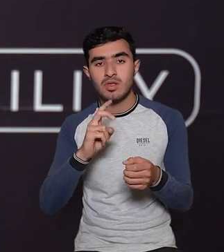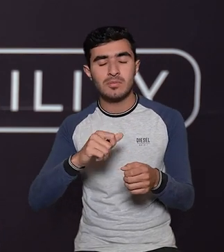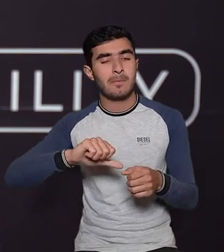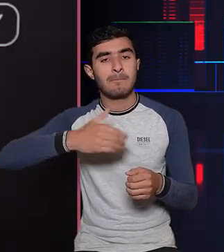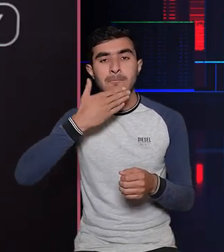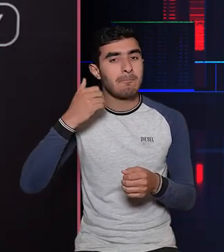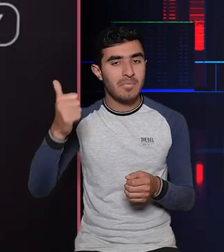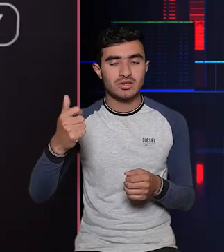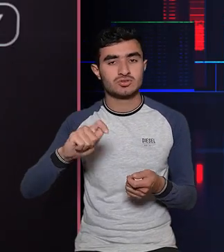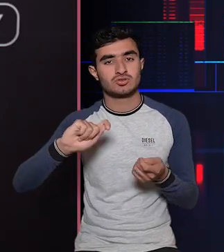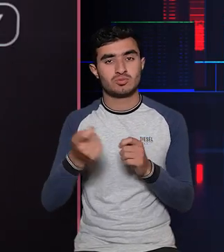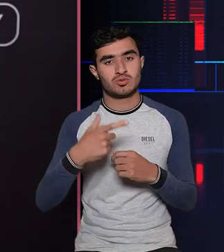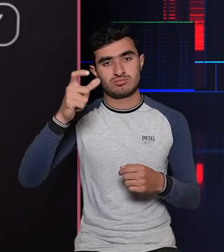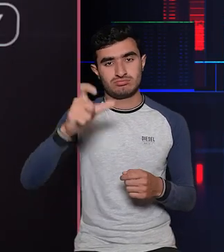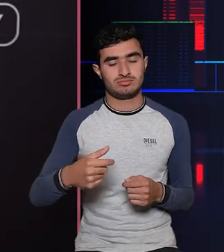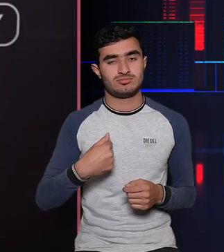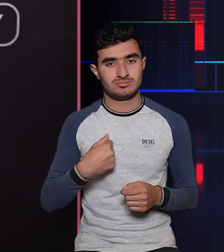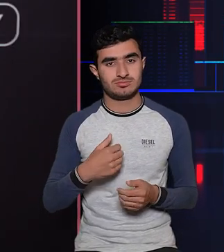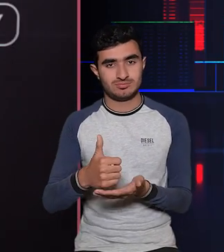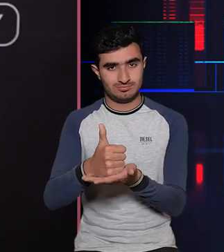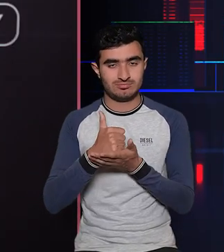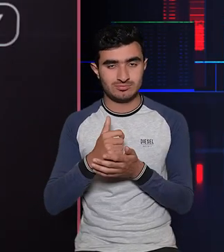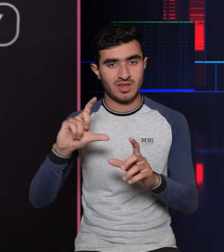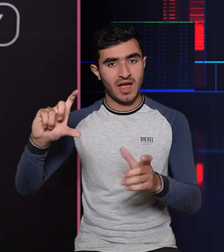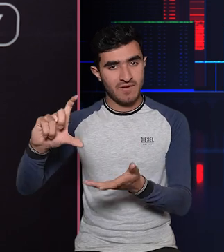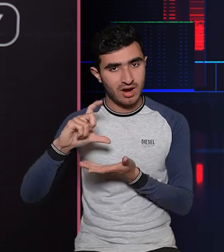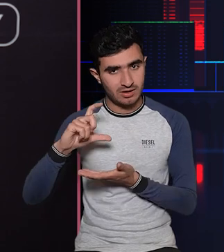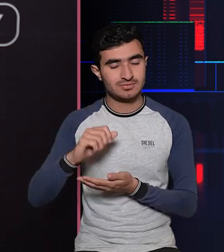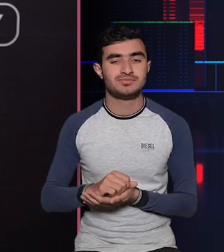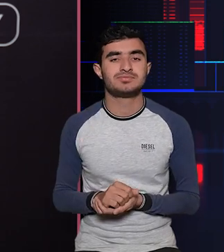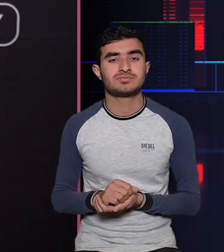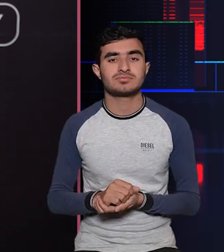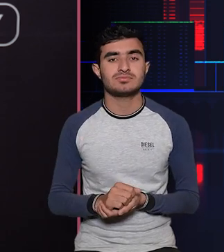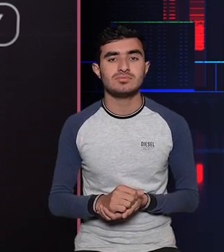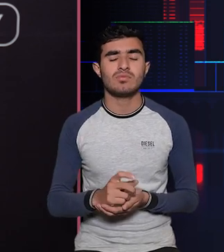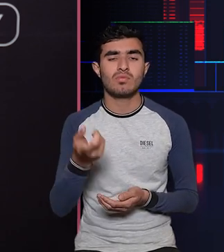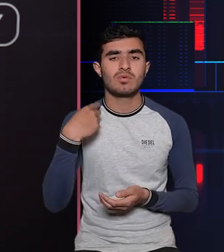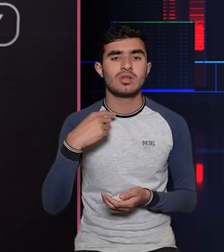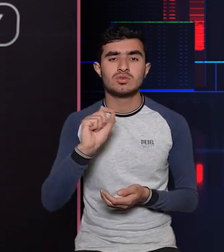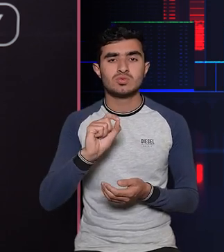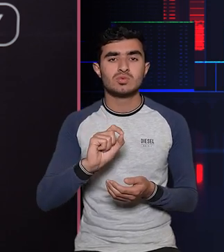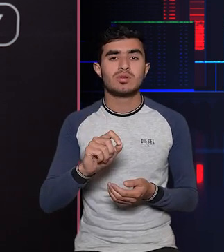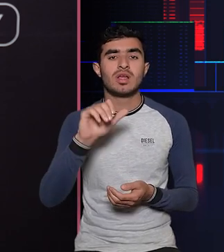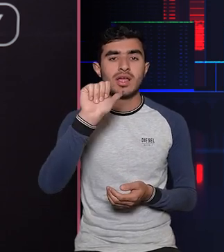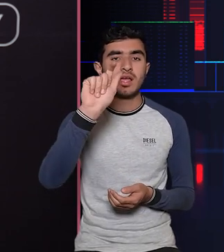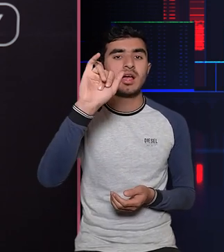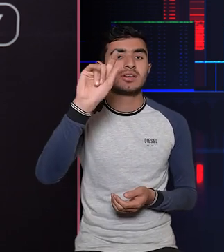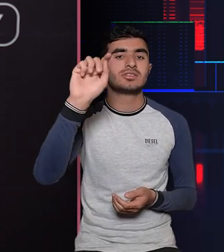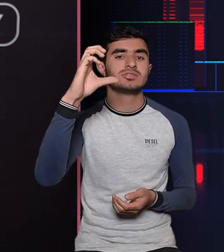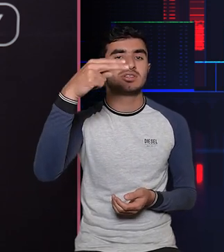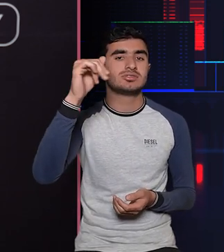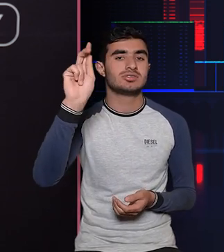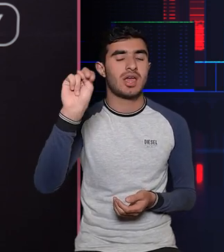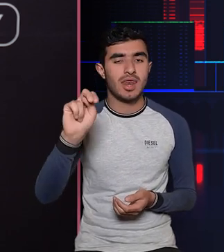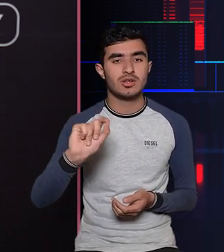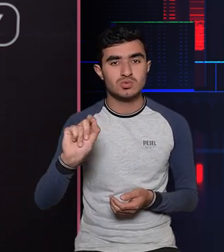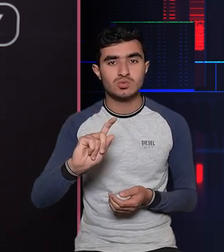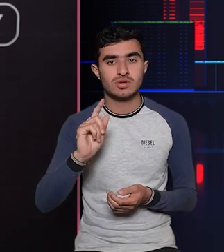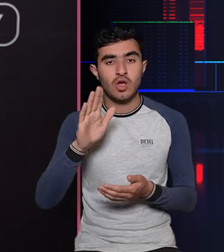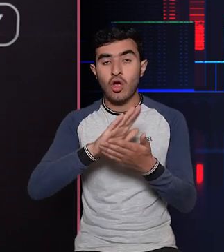When I began sports at Aitchison, I began it because of the influence of my father and grandfather.